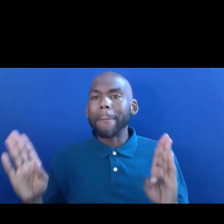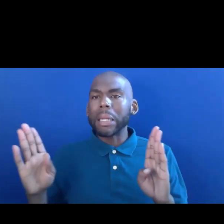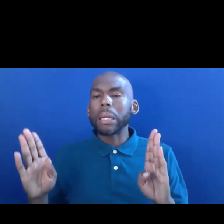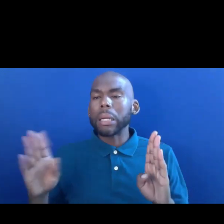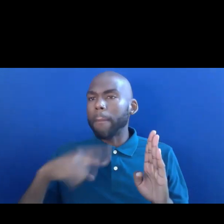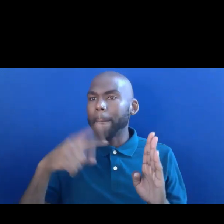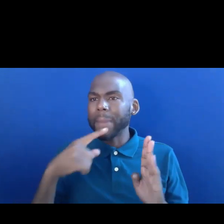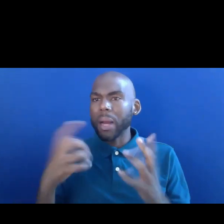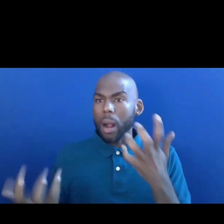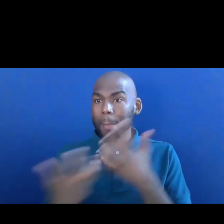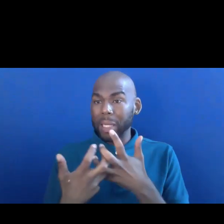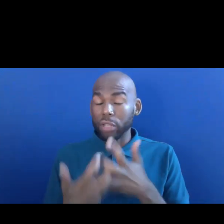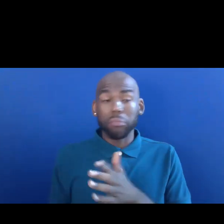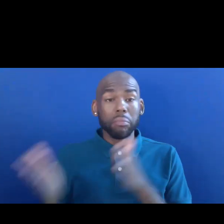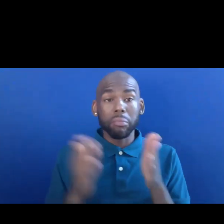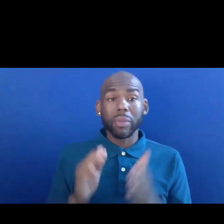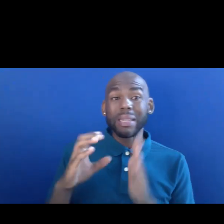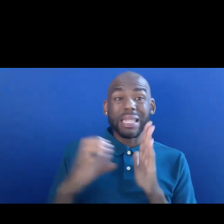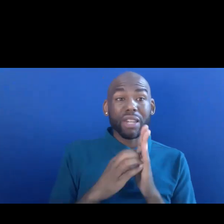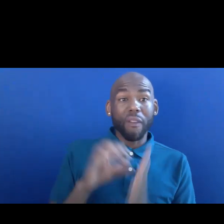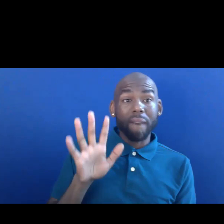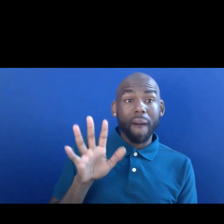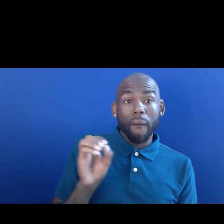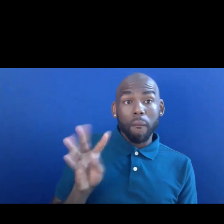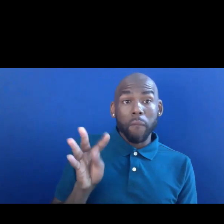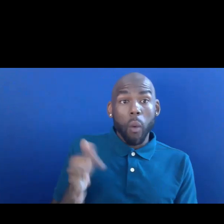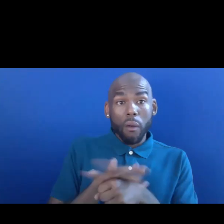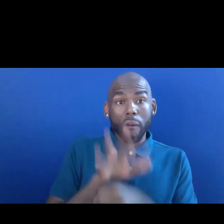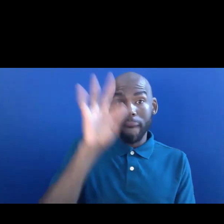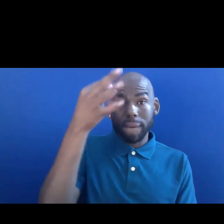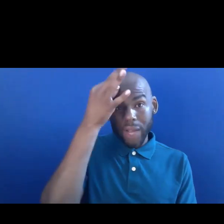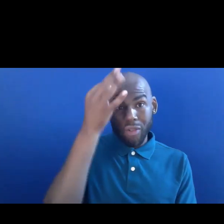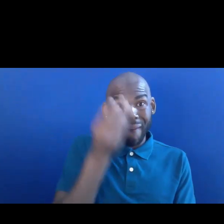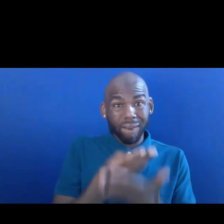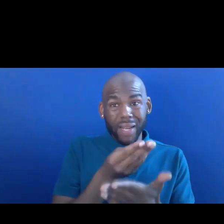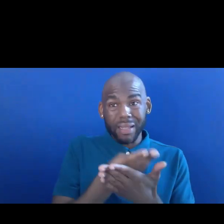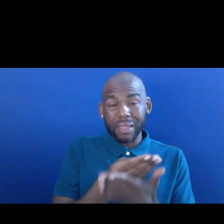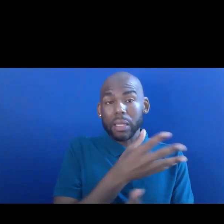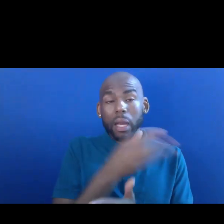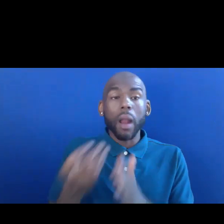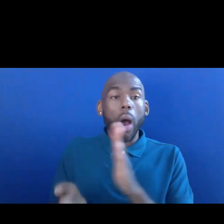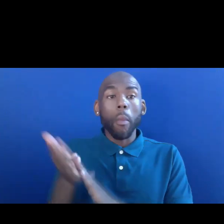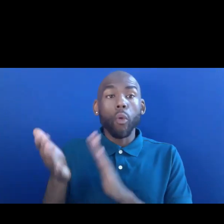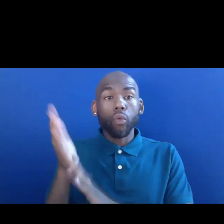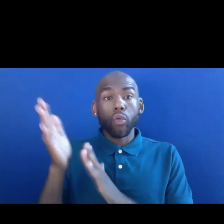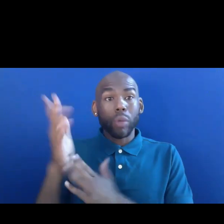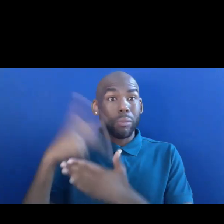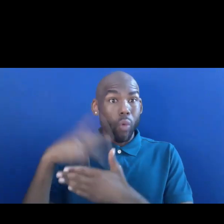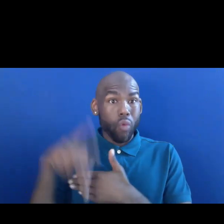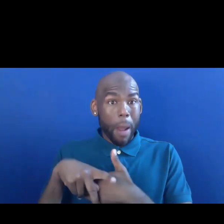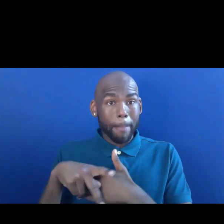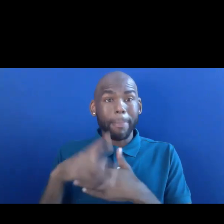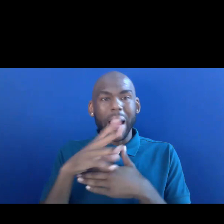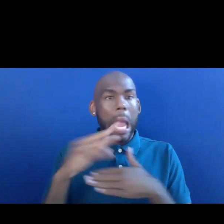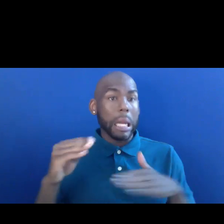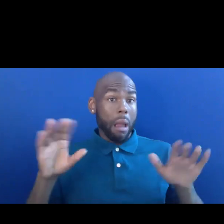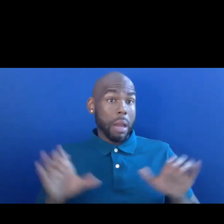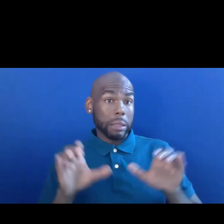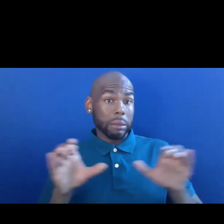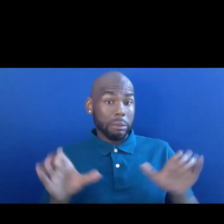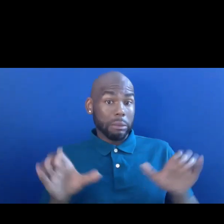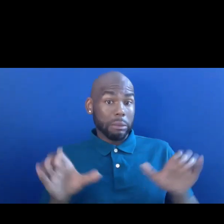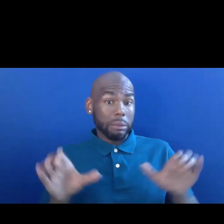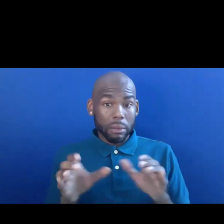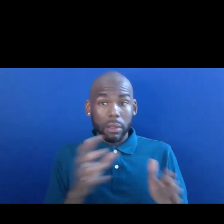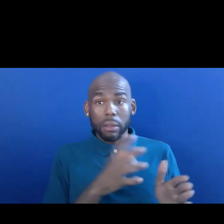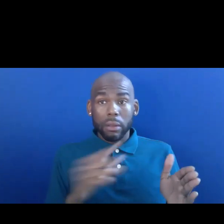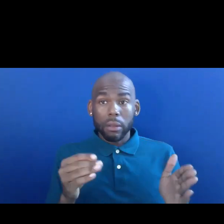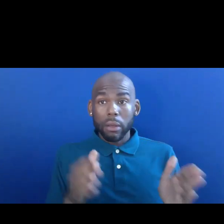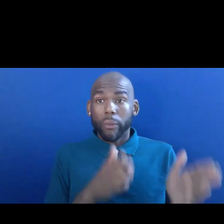SECTION 504 COVERS FEDERALLY FUNDED AND OPERATED PROGRAMS AND ACTIVITIES AND SO OUR